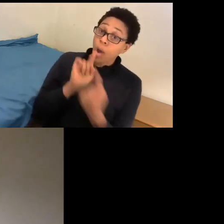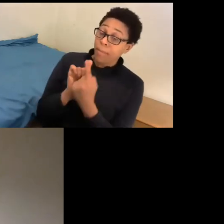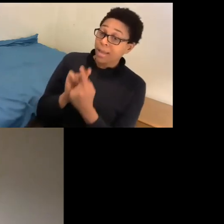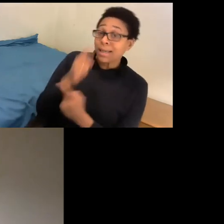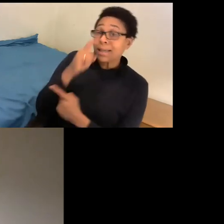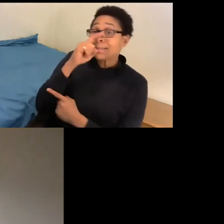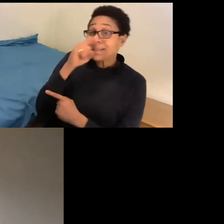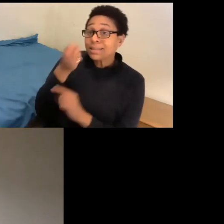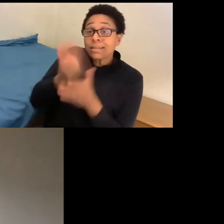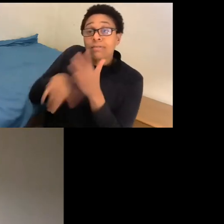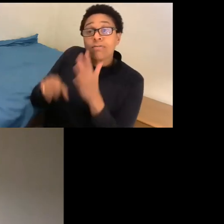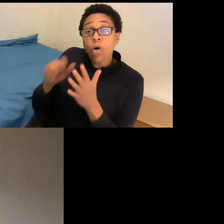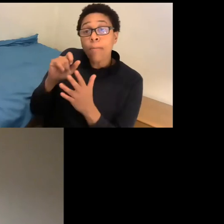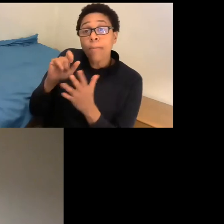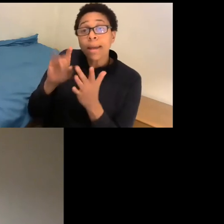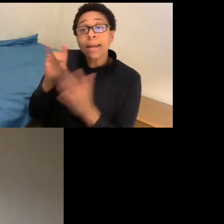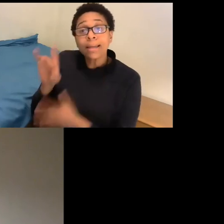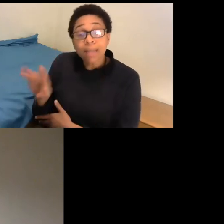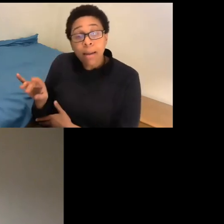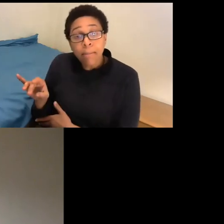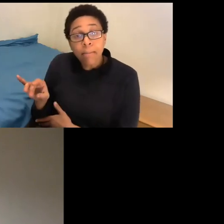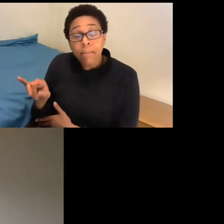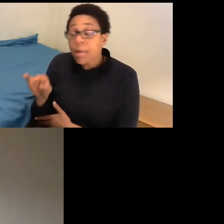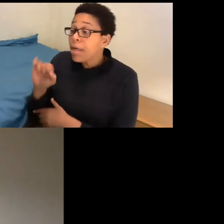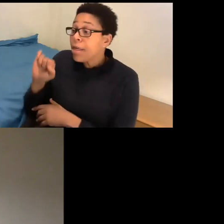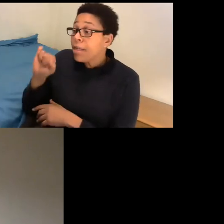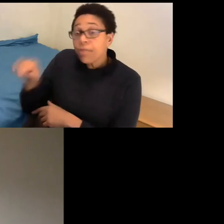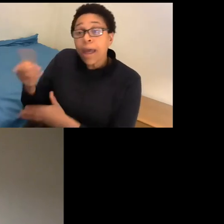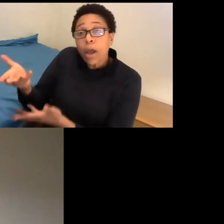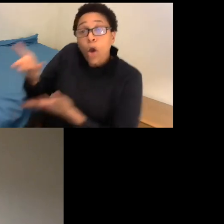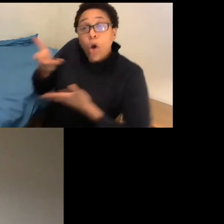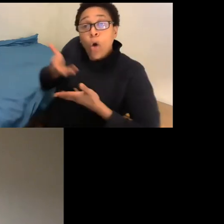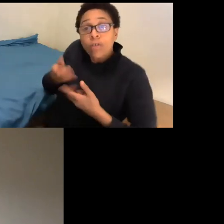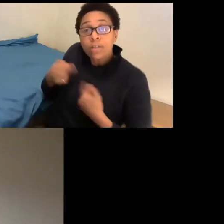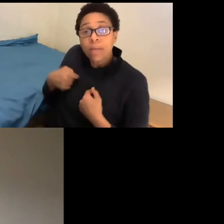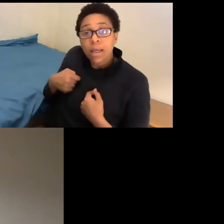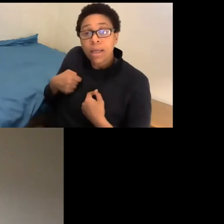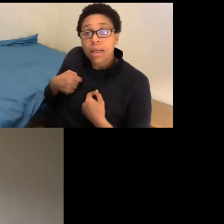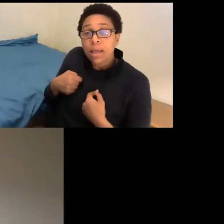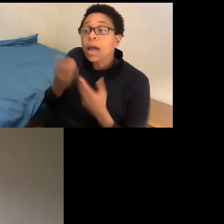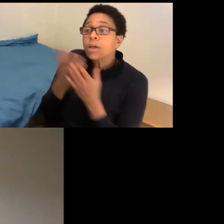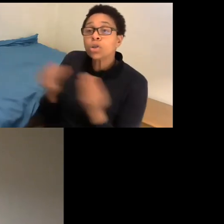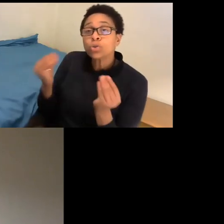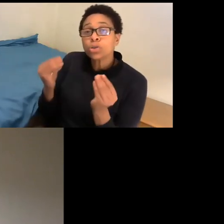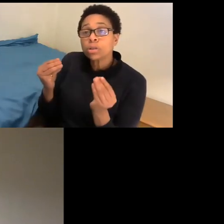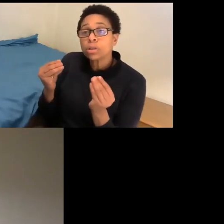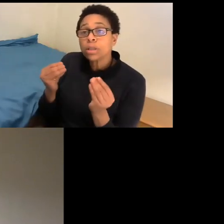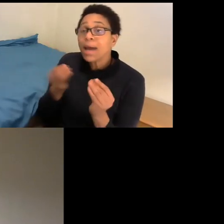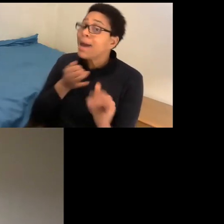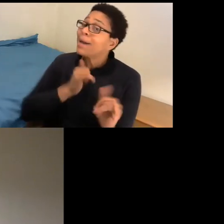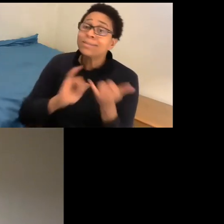groups like Sisters in Islam offered to me, don't always work for queer people born into Muslim families or Muslim